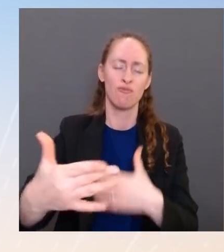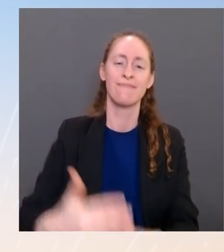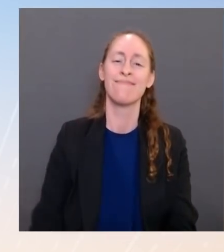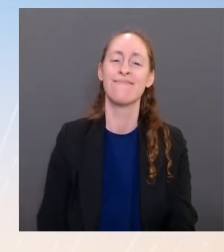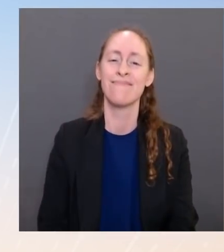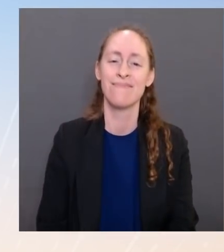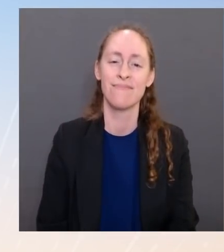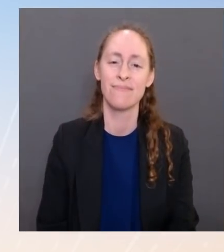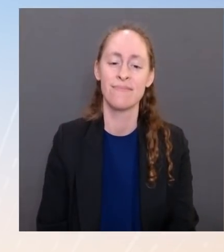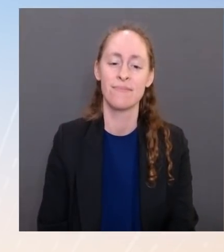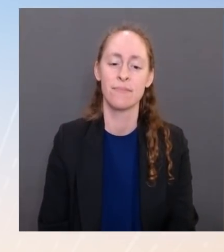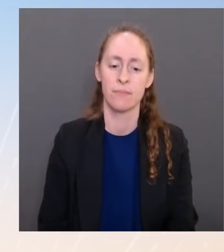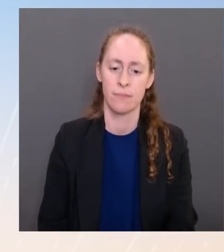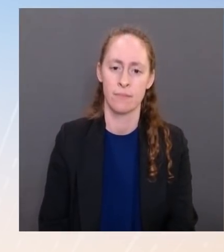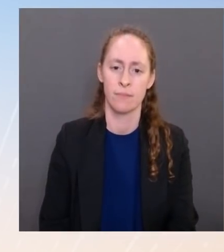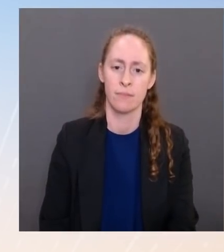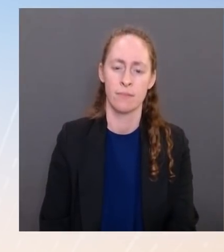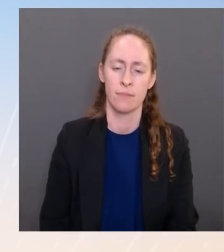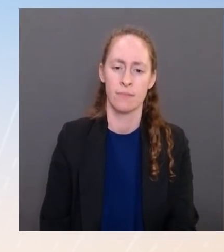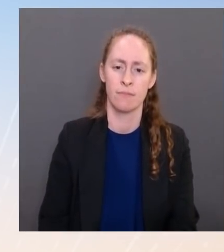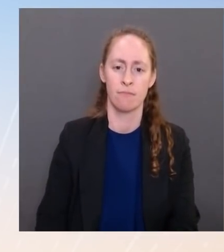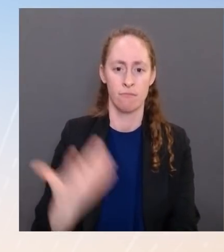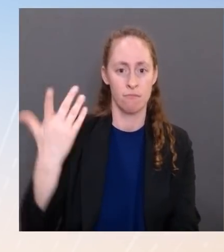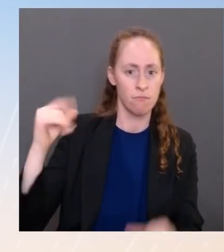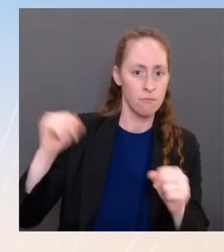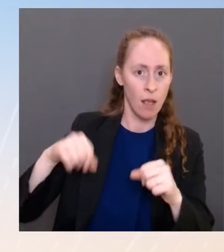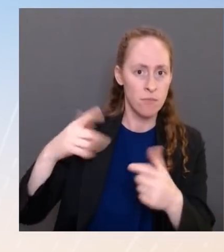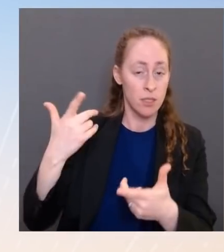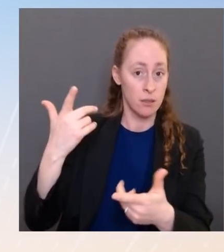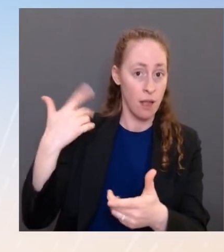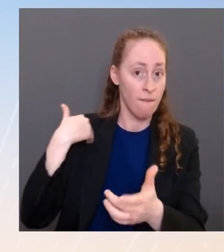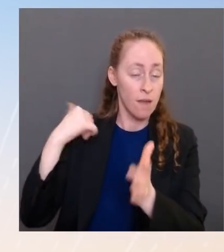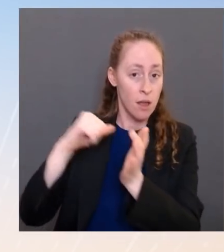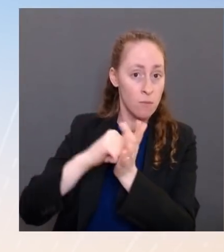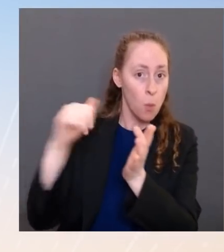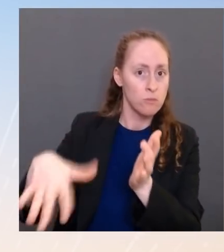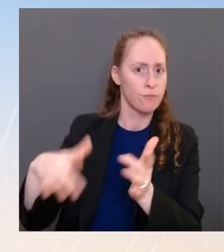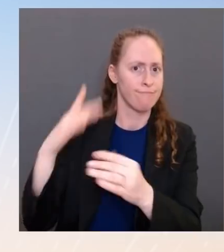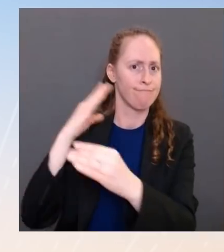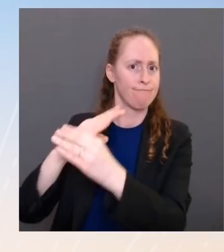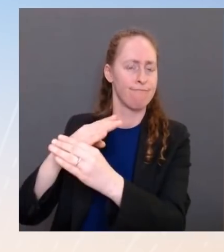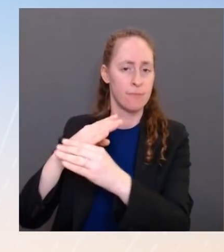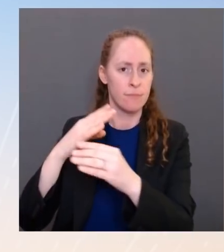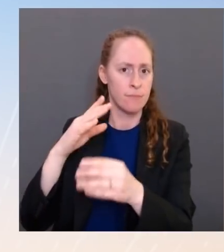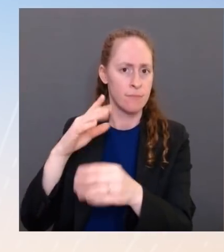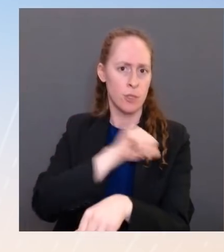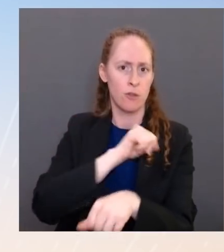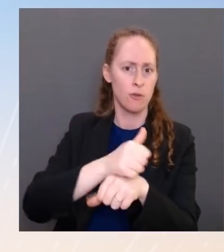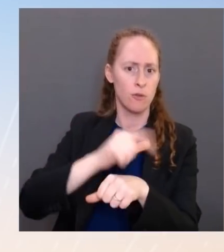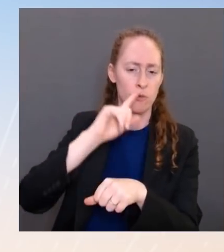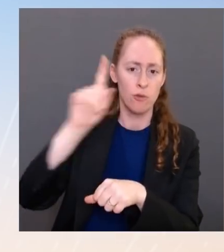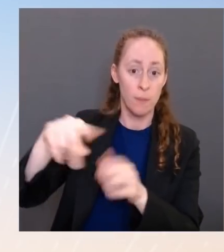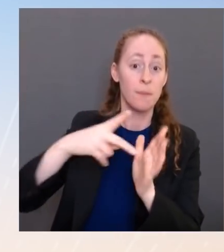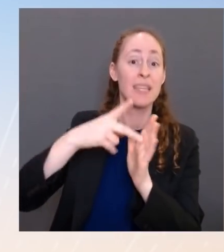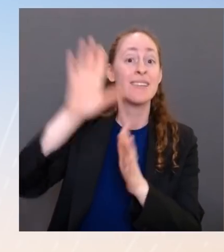is it safe to assume that that's something that you wouldn't do until after you get the Supreme Court ruling or maybe sooner, given the things that have already happened and ?